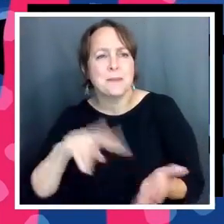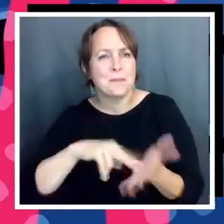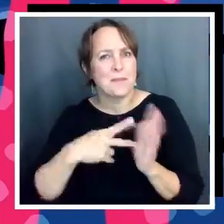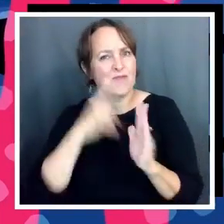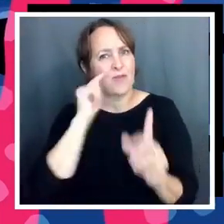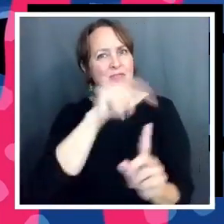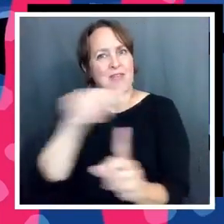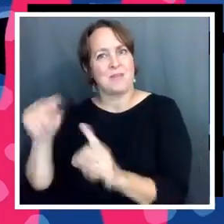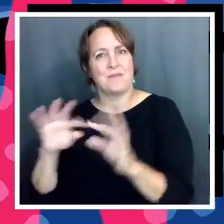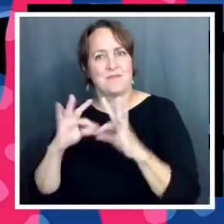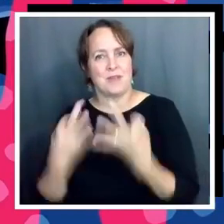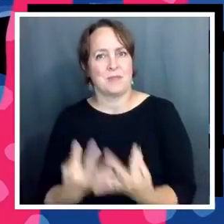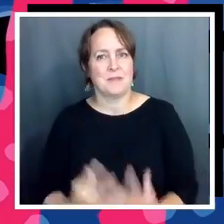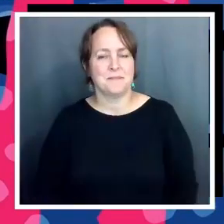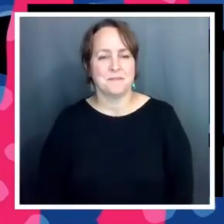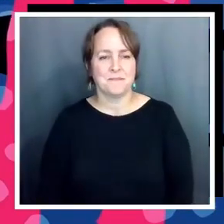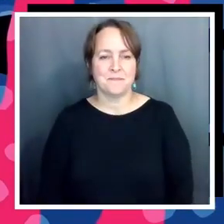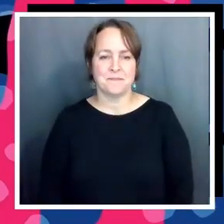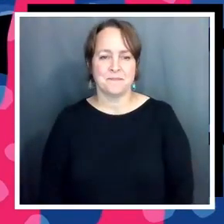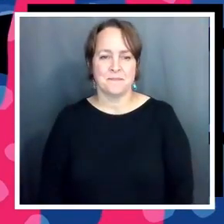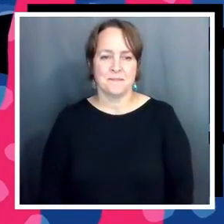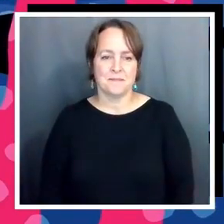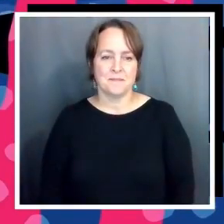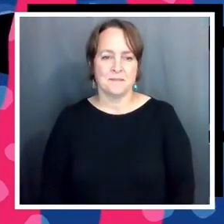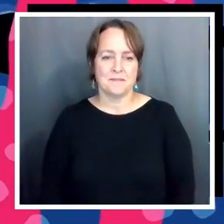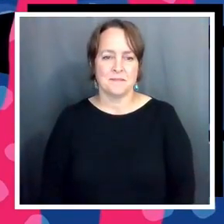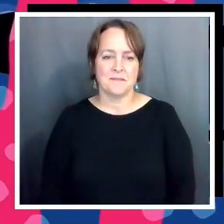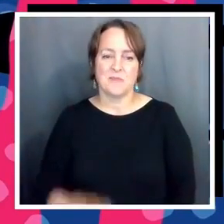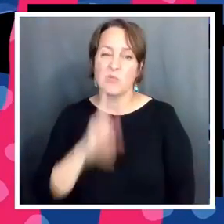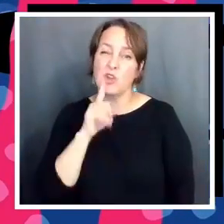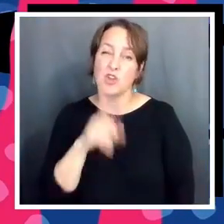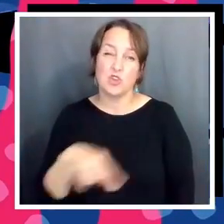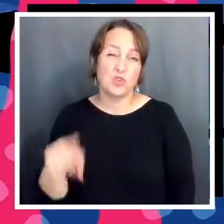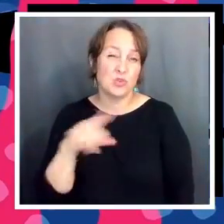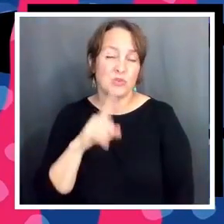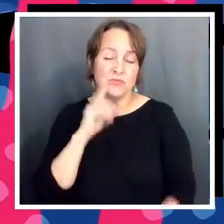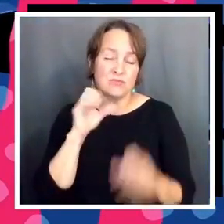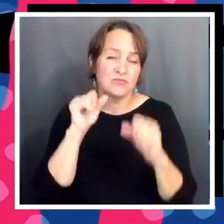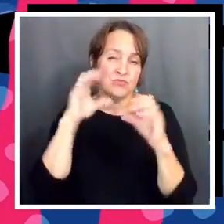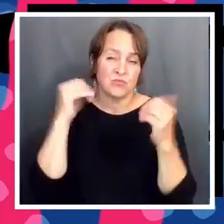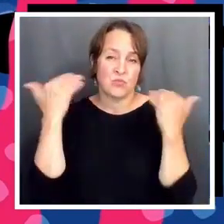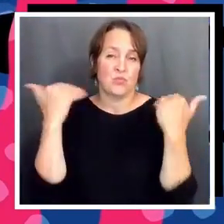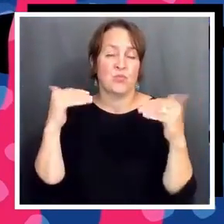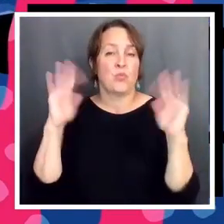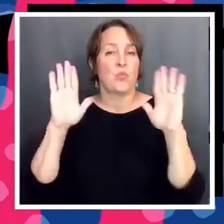STORIES ABOUT WHAT THE CHILD